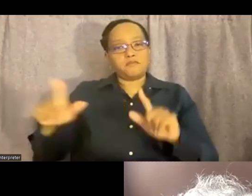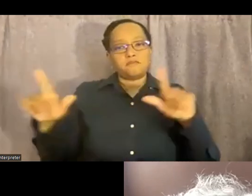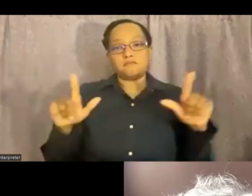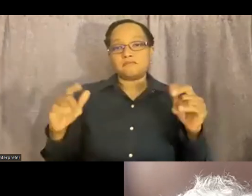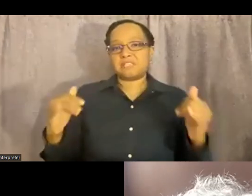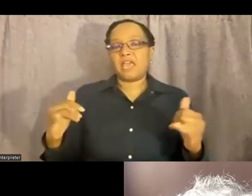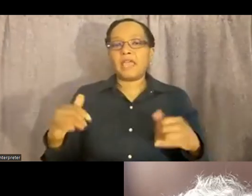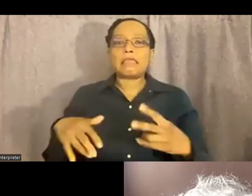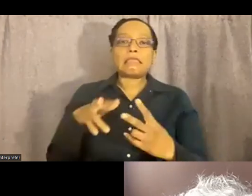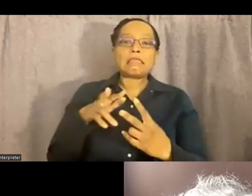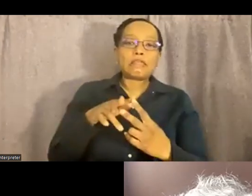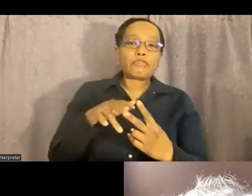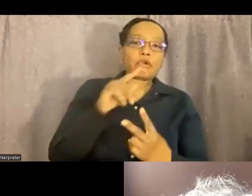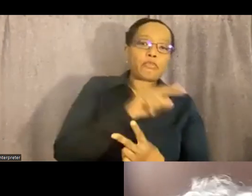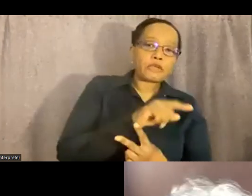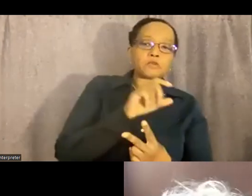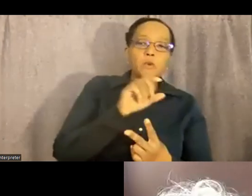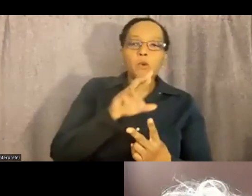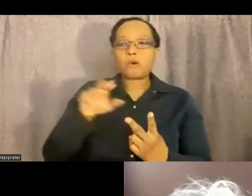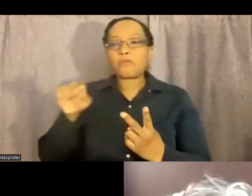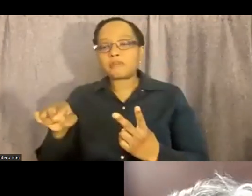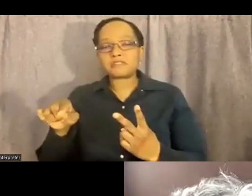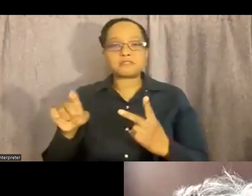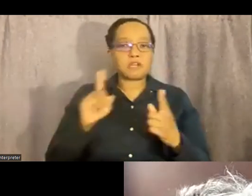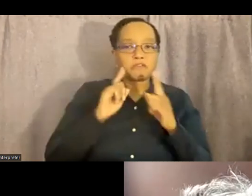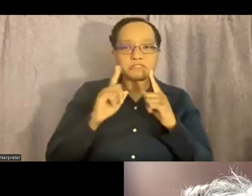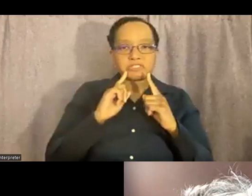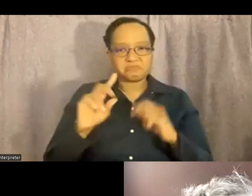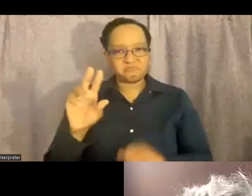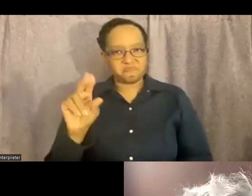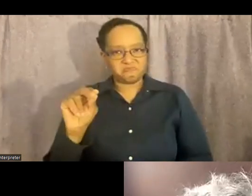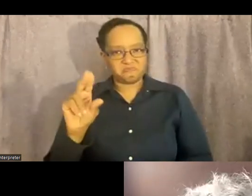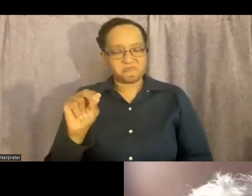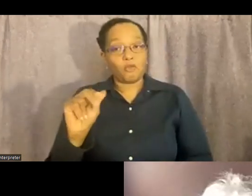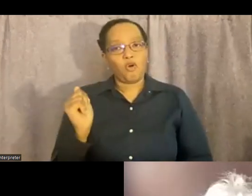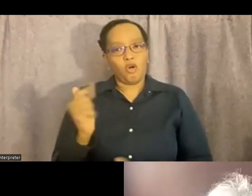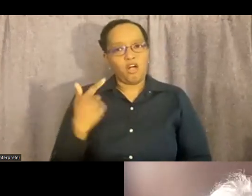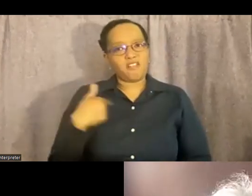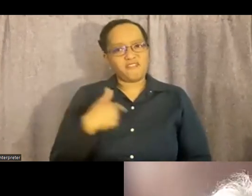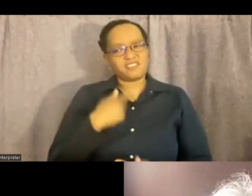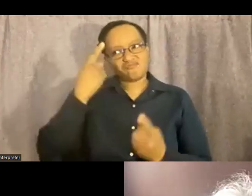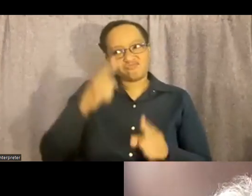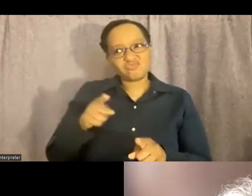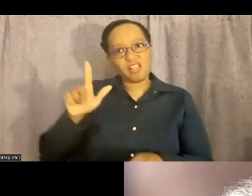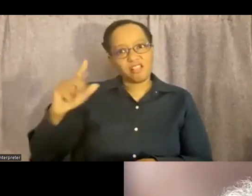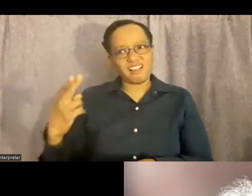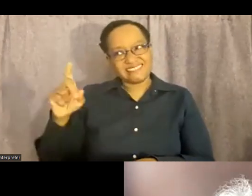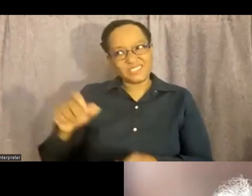All of us agree that Laguna Honda is an important part of our safety and need to stay open.